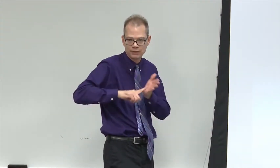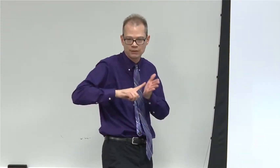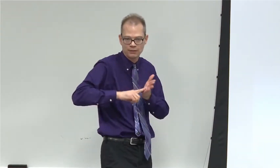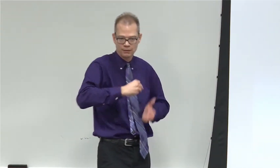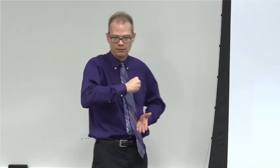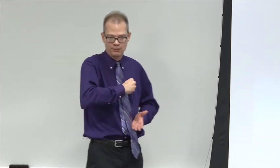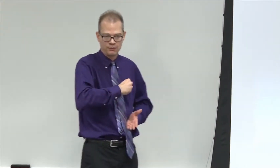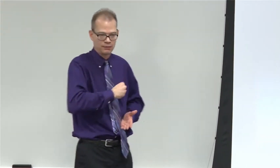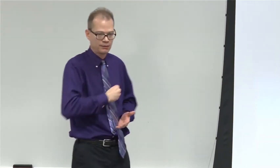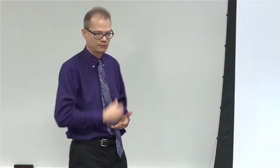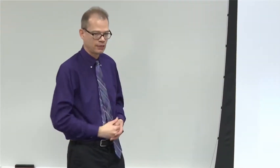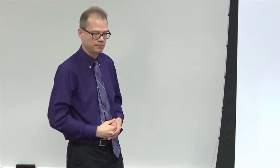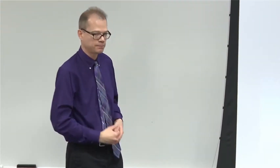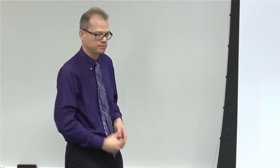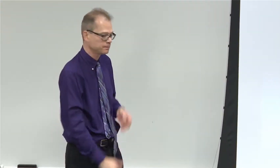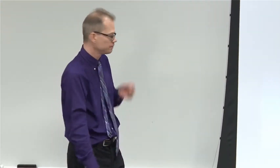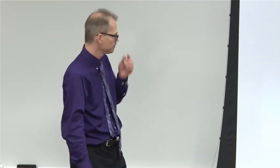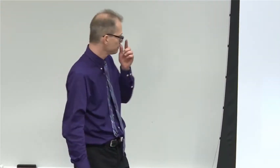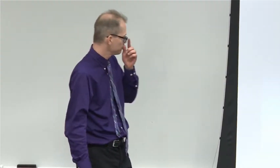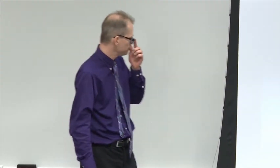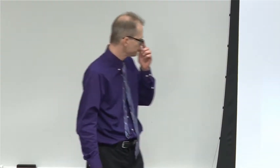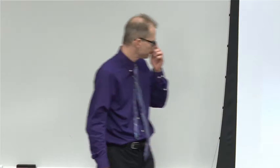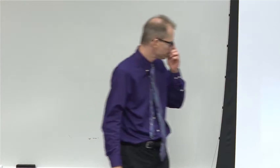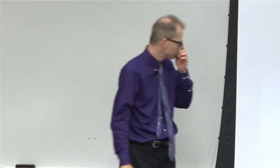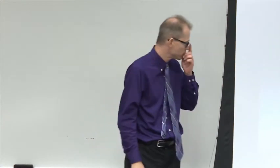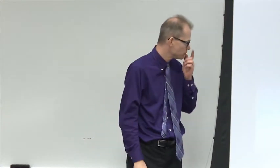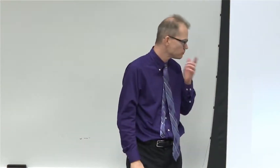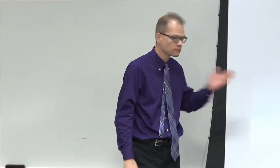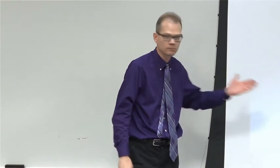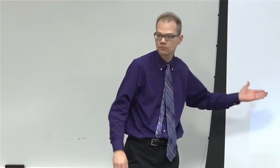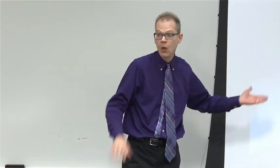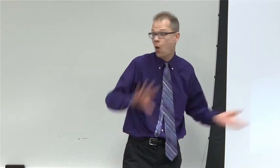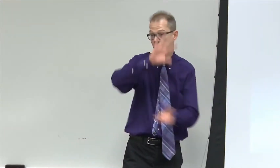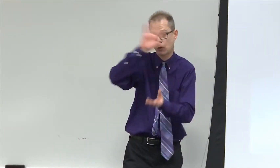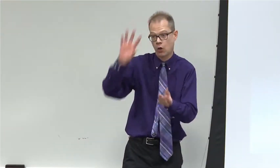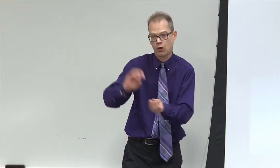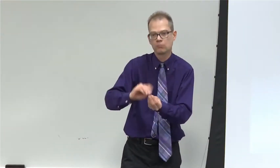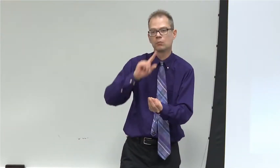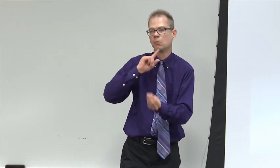during physical evaluations.